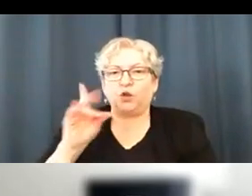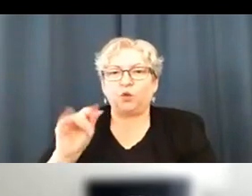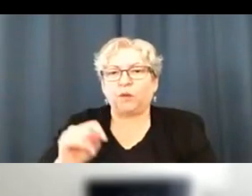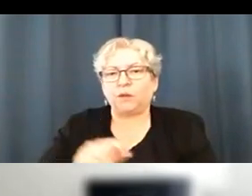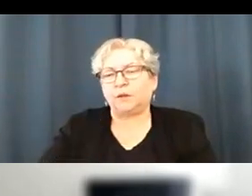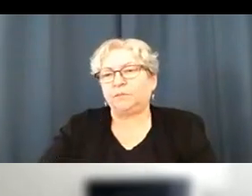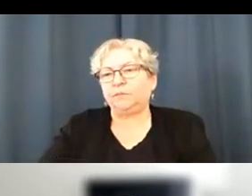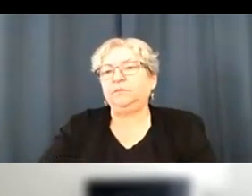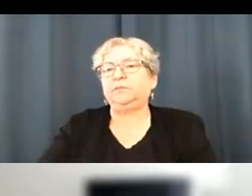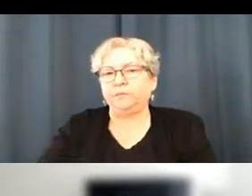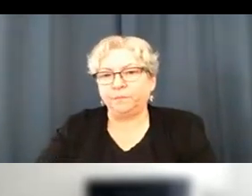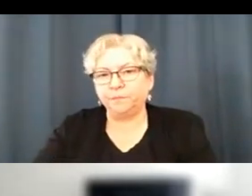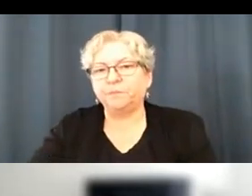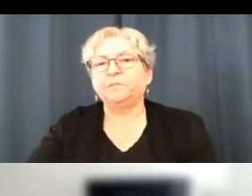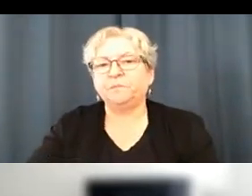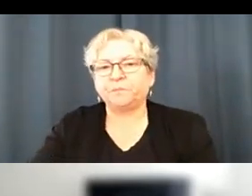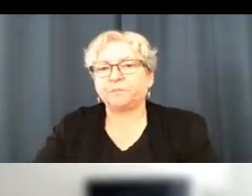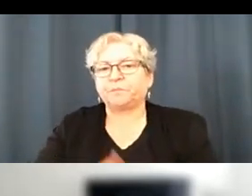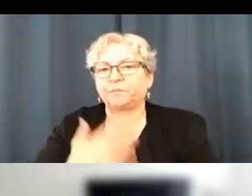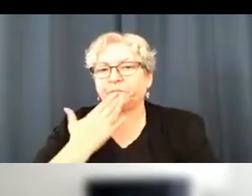[Joe] Great, thank you again for answering that question, William.